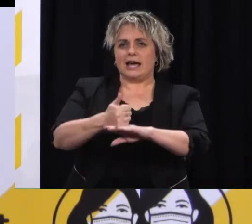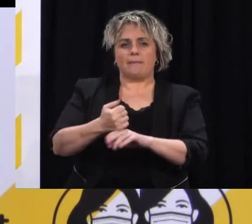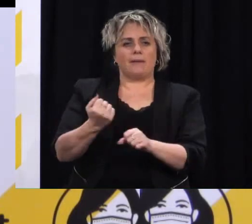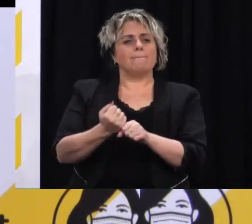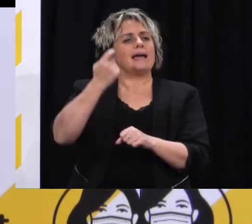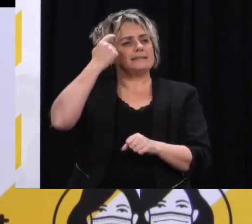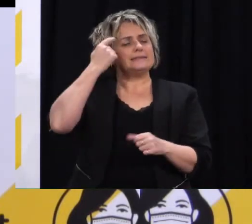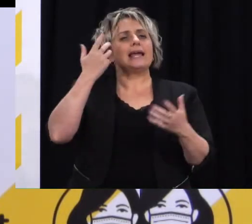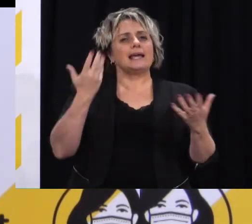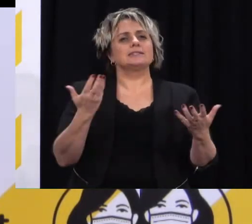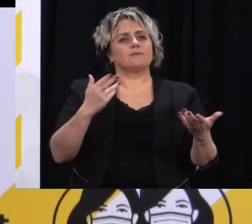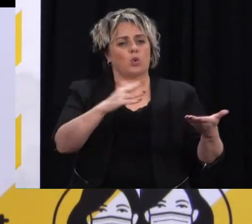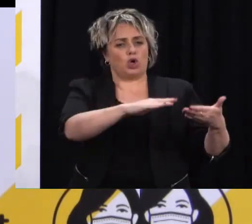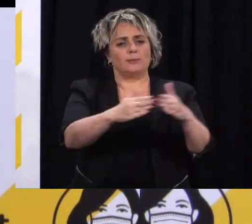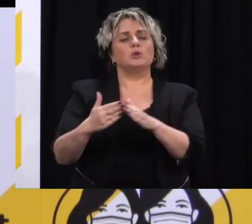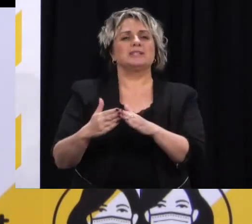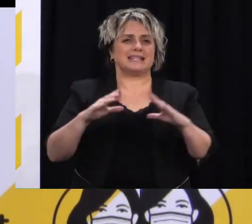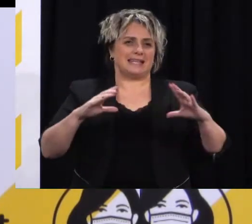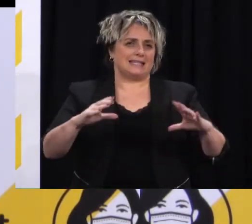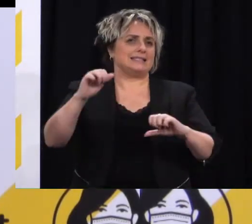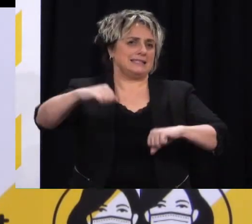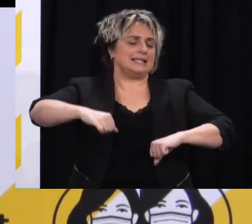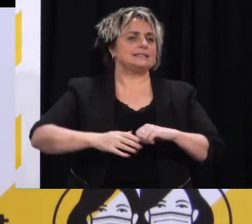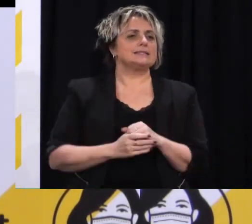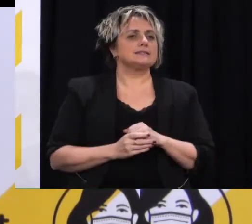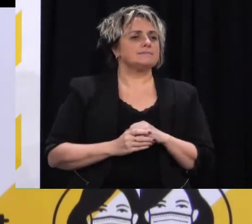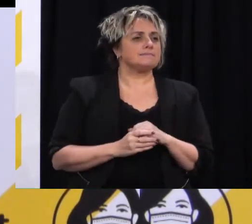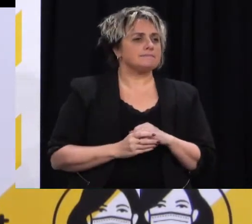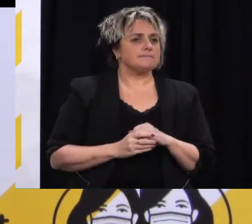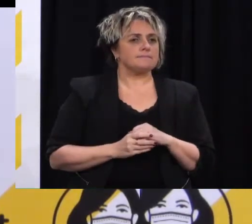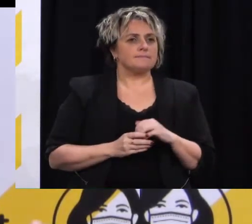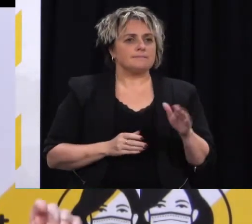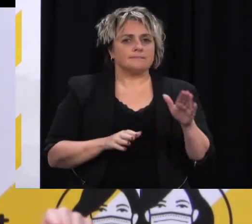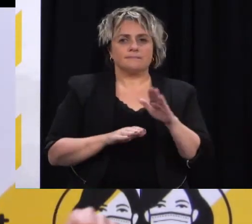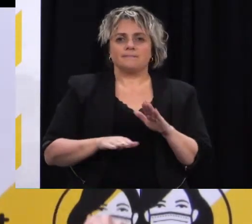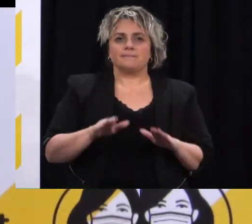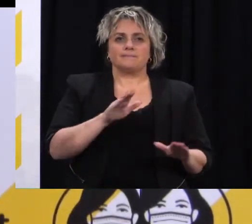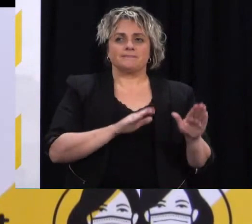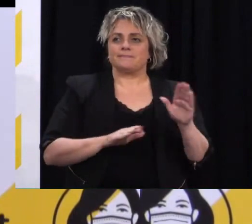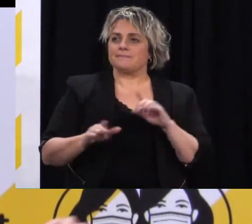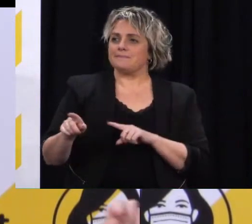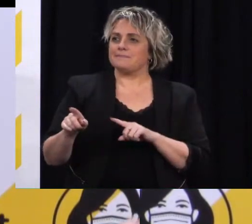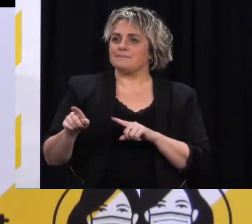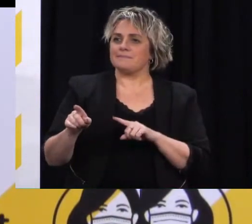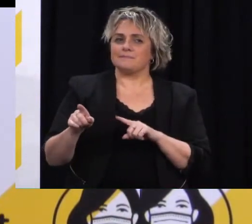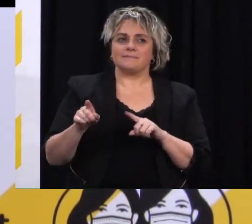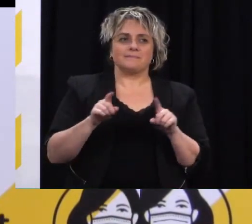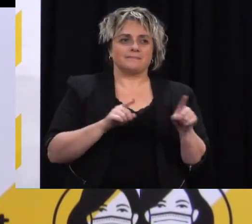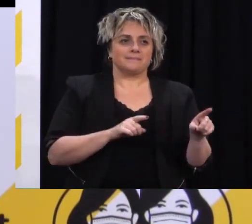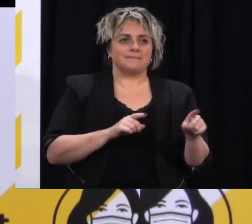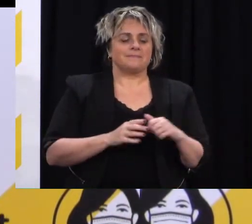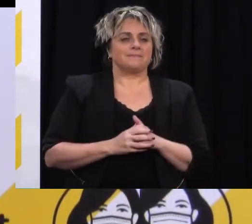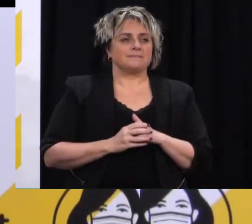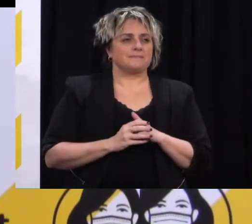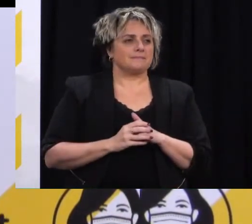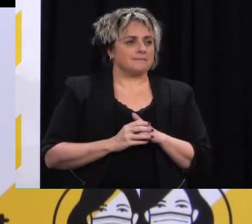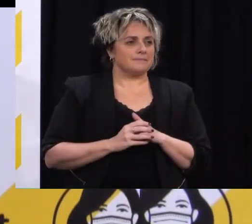place. But they certainly, from past experience, try and put